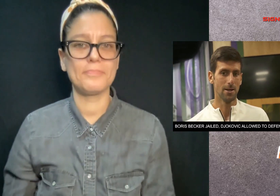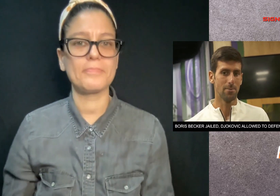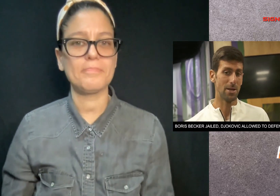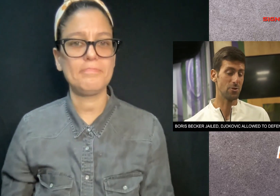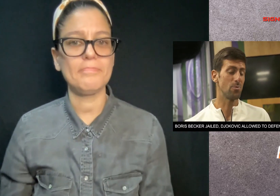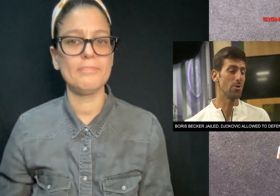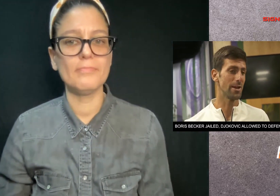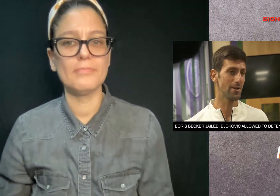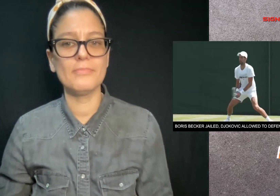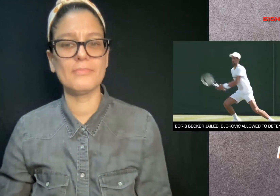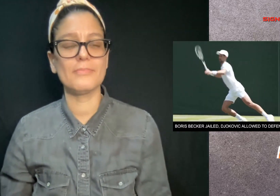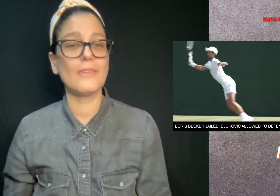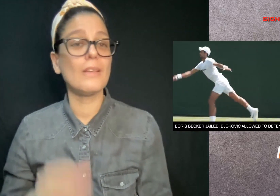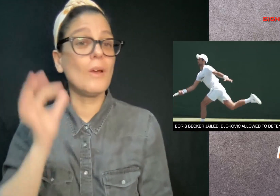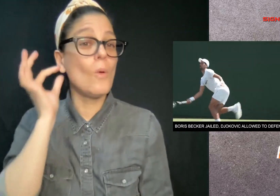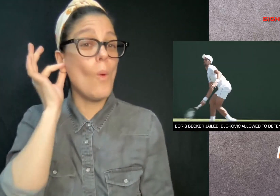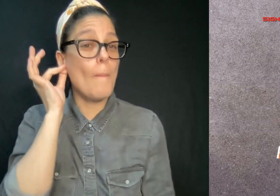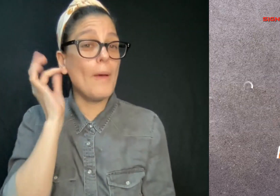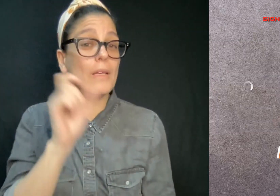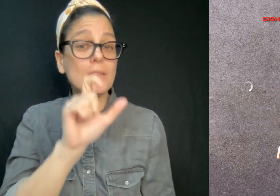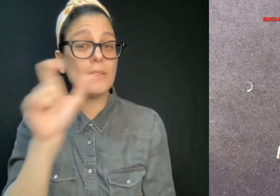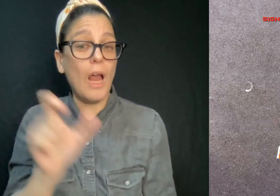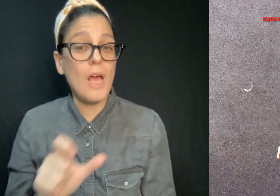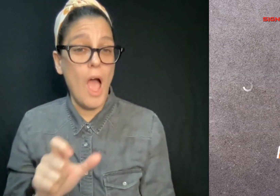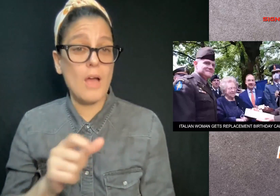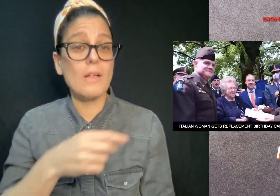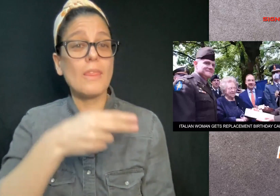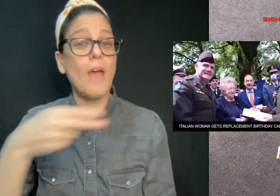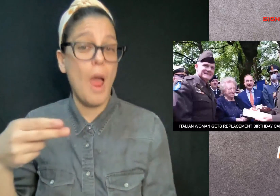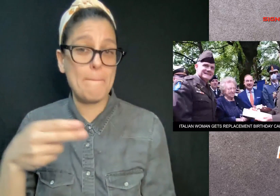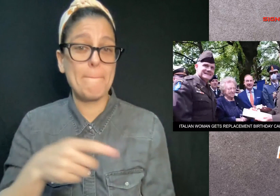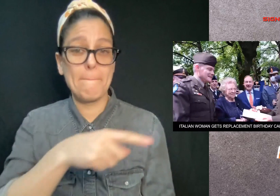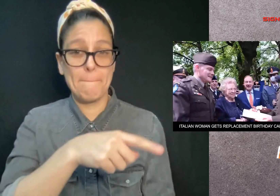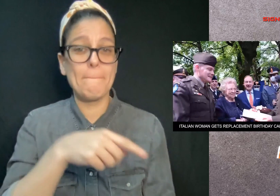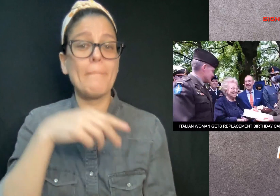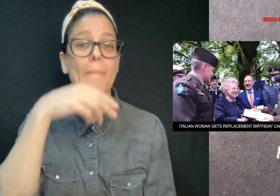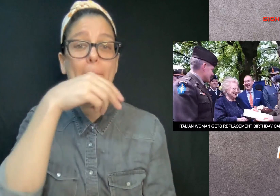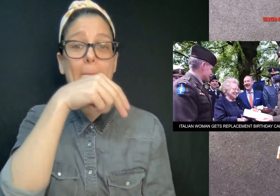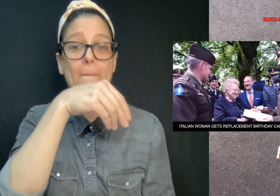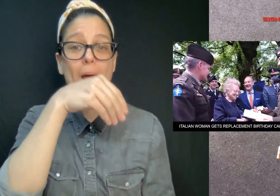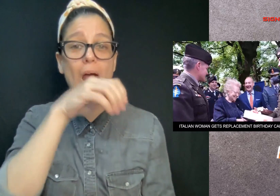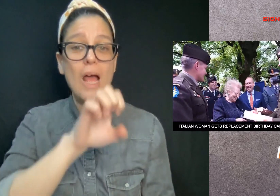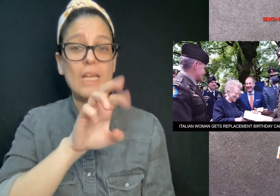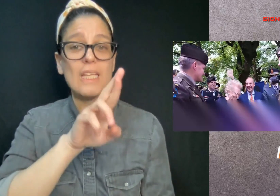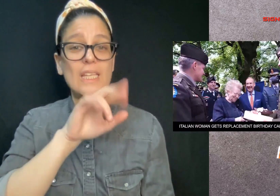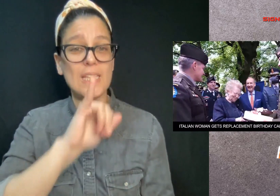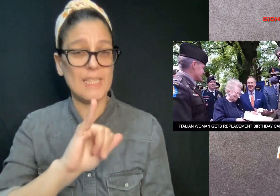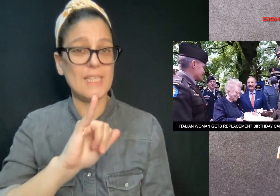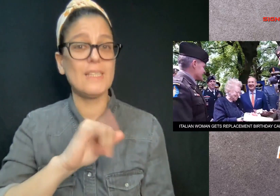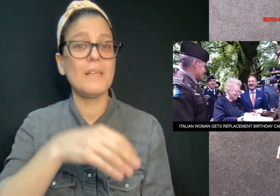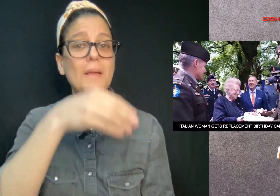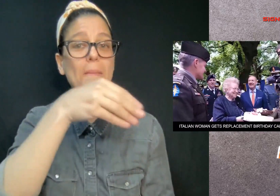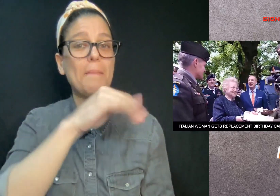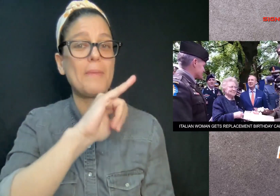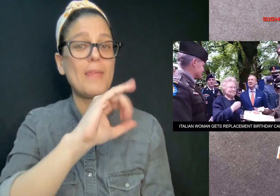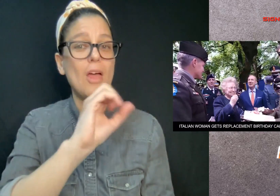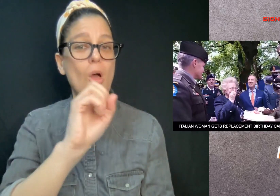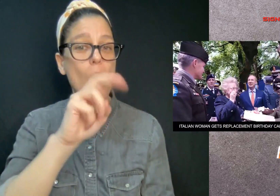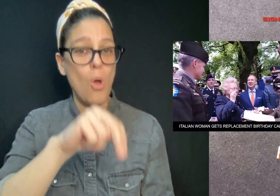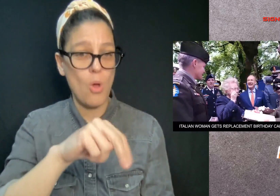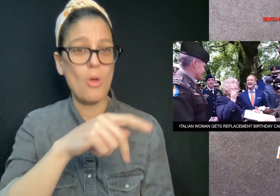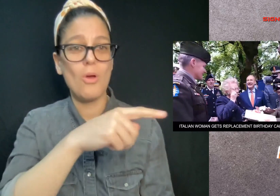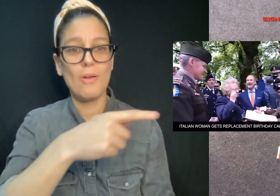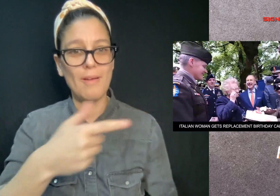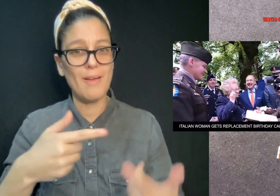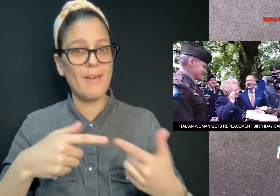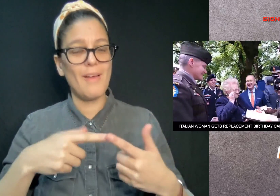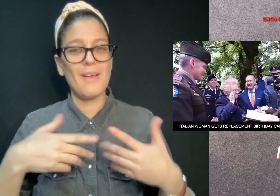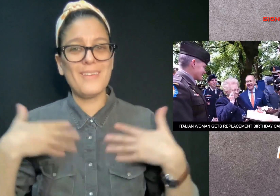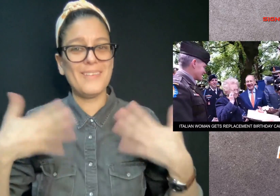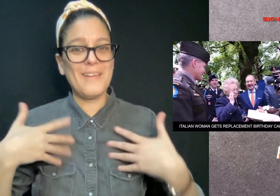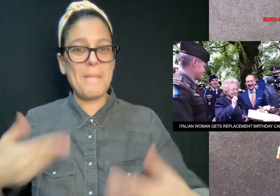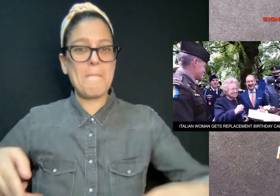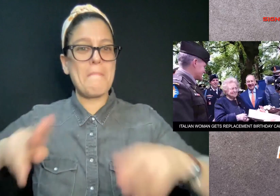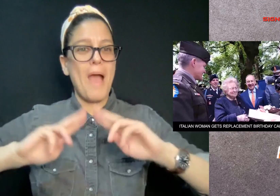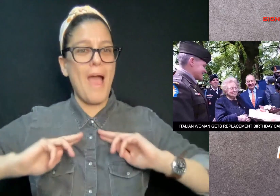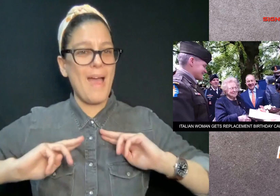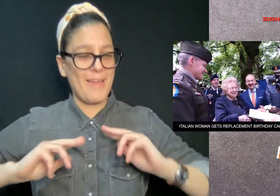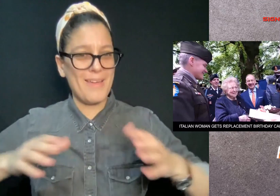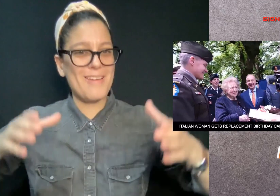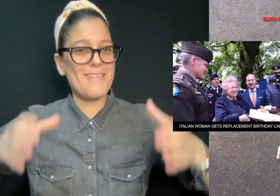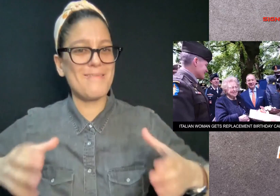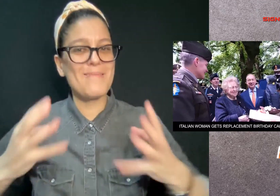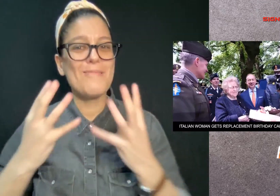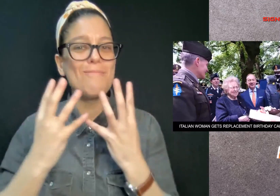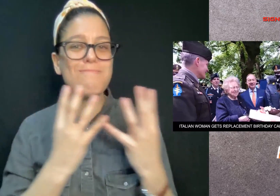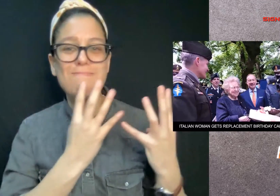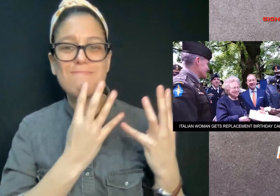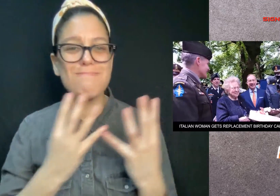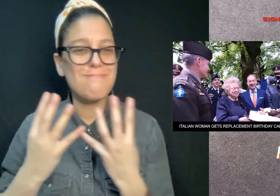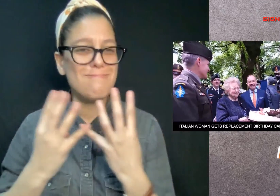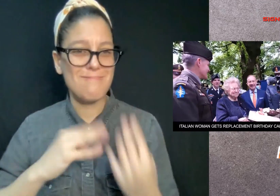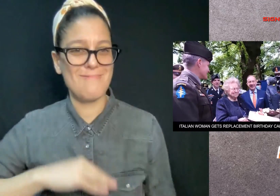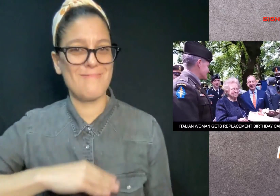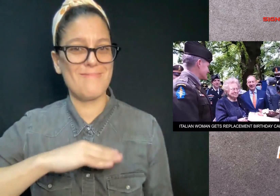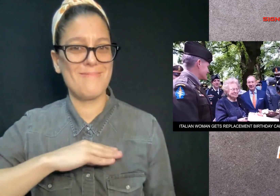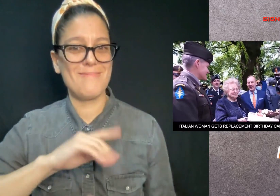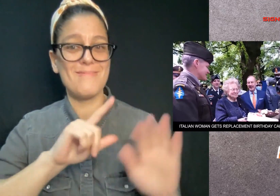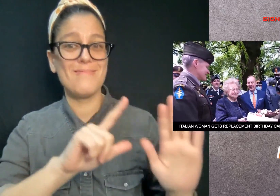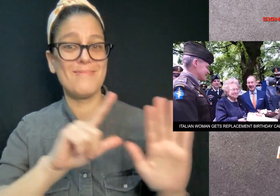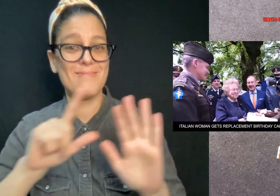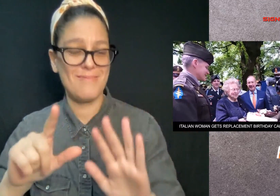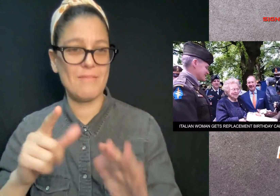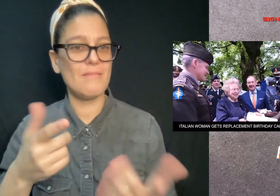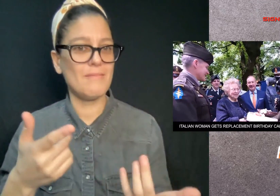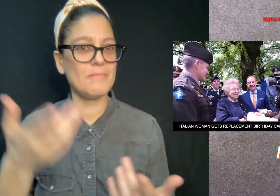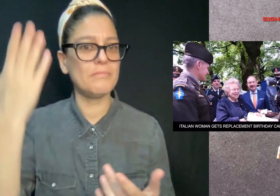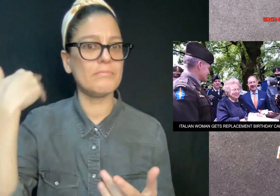due to his unvaccinated status an Italian woman named Meri Mion got her birthday